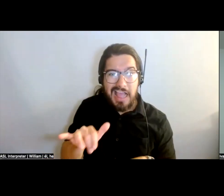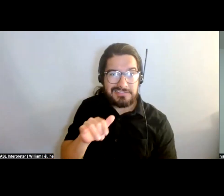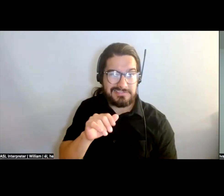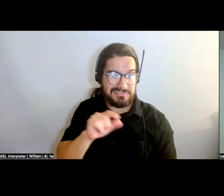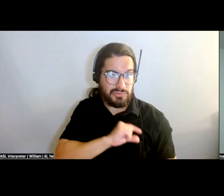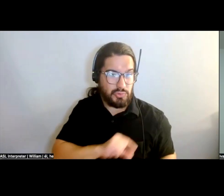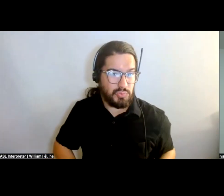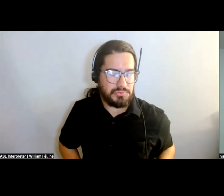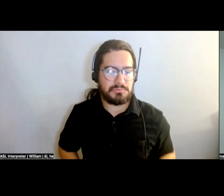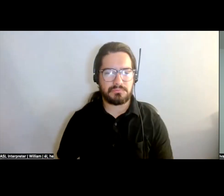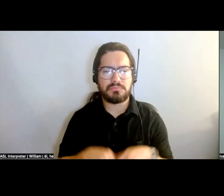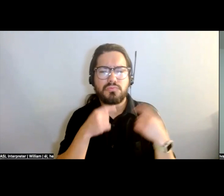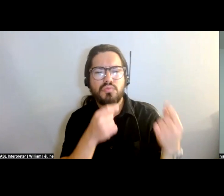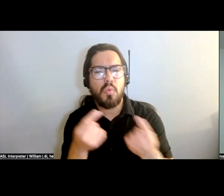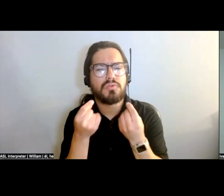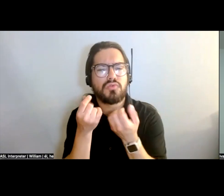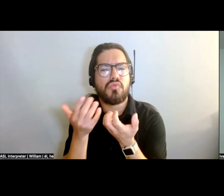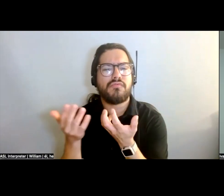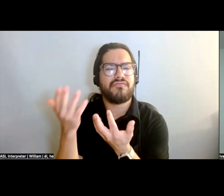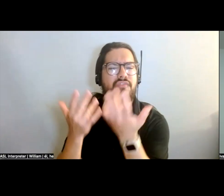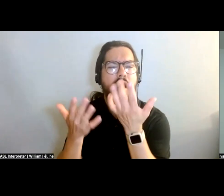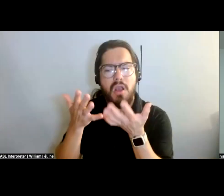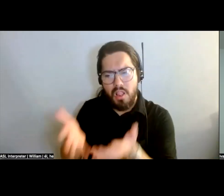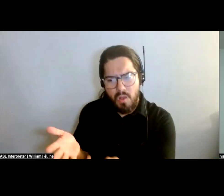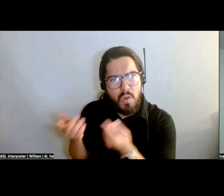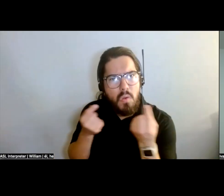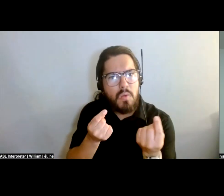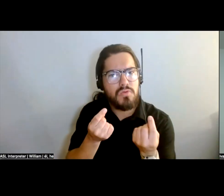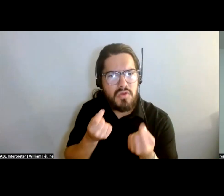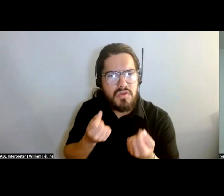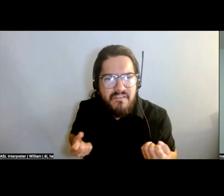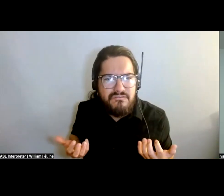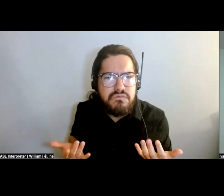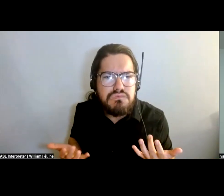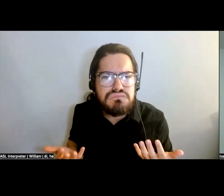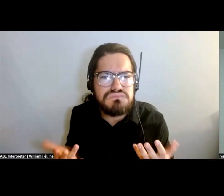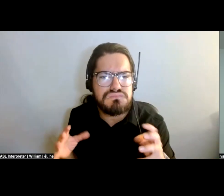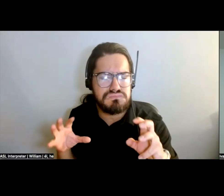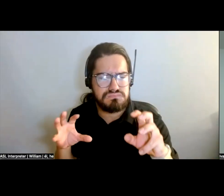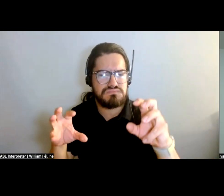El fuego consume los artificios foráneos emergen del humo viejas pesadillas